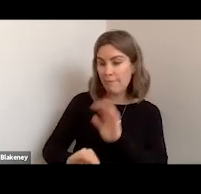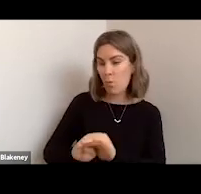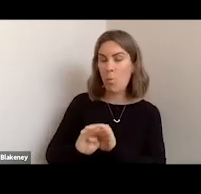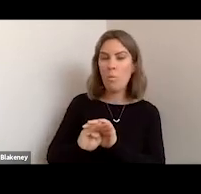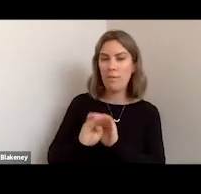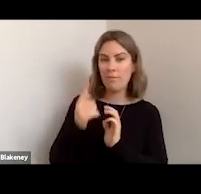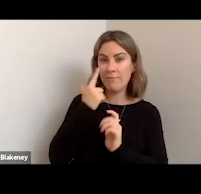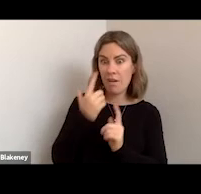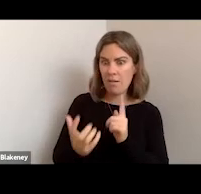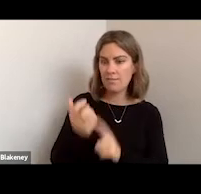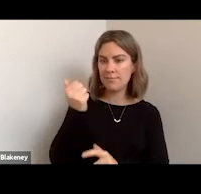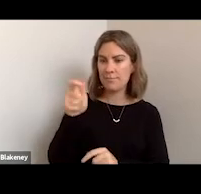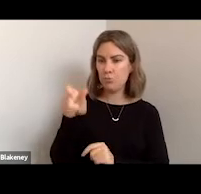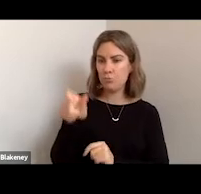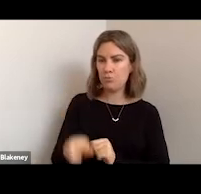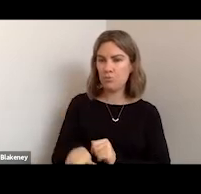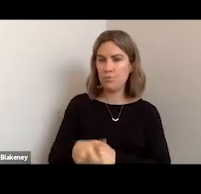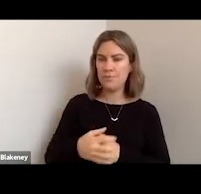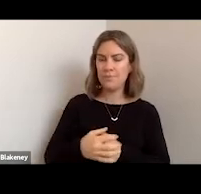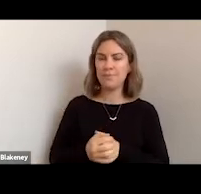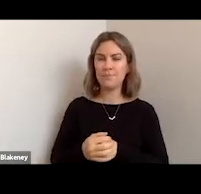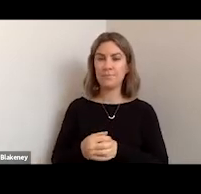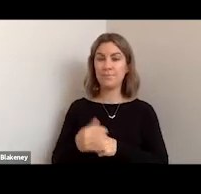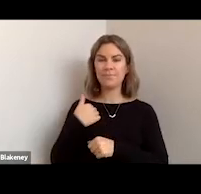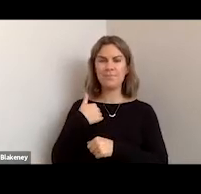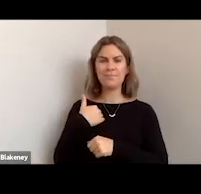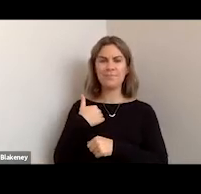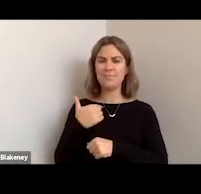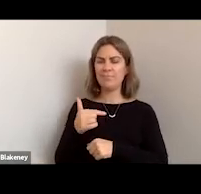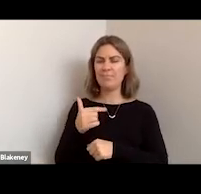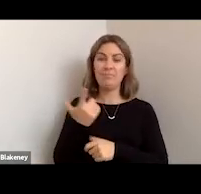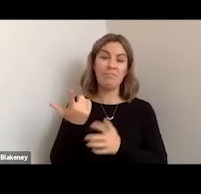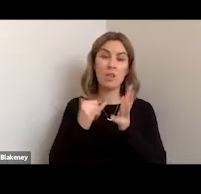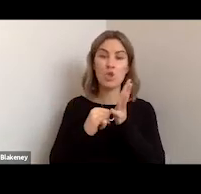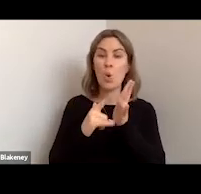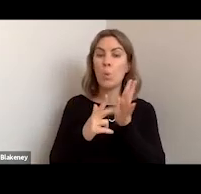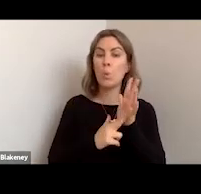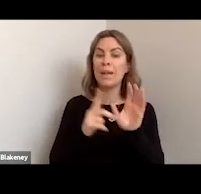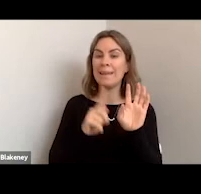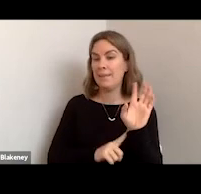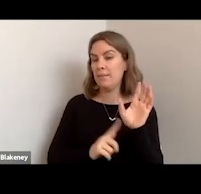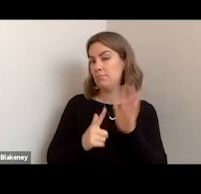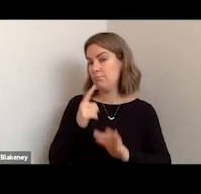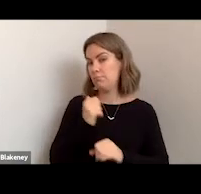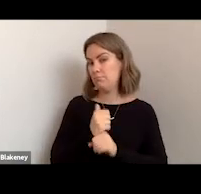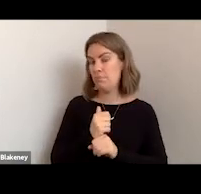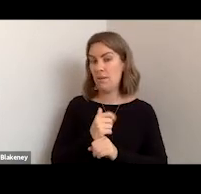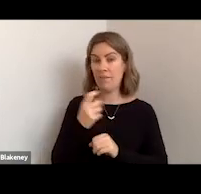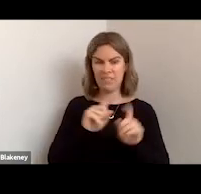channel for each one of my audiences - imagine, you're Sony, you have all these different products.